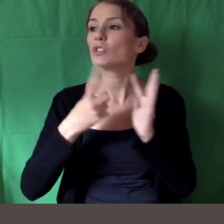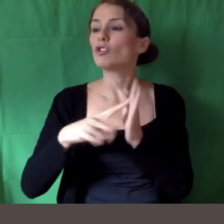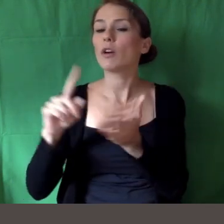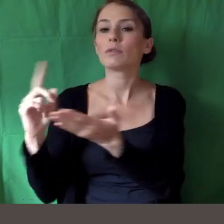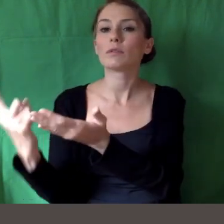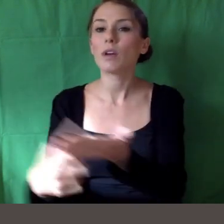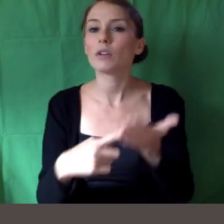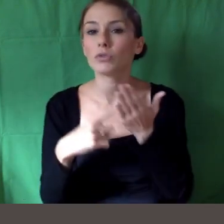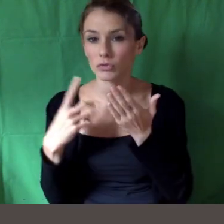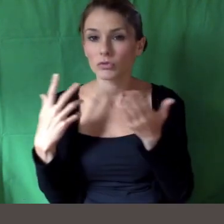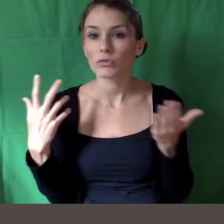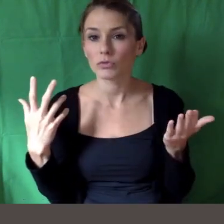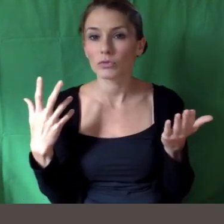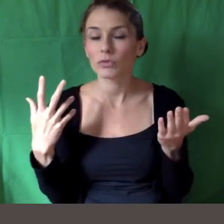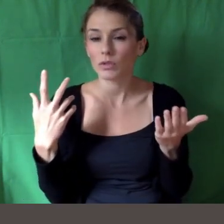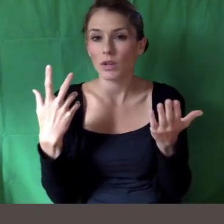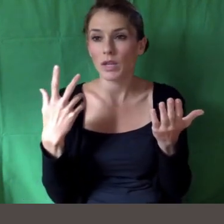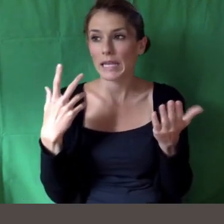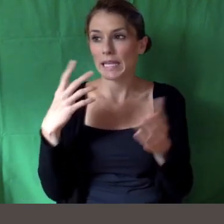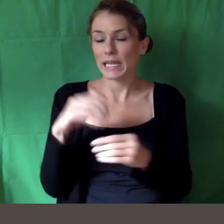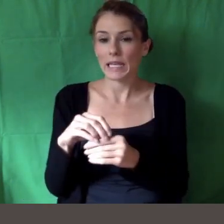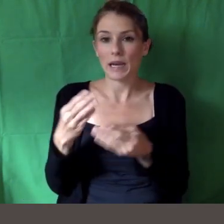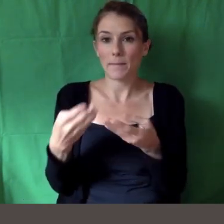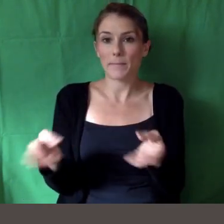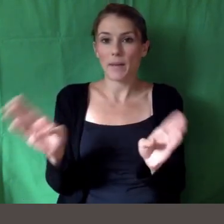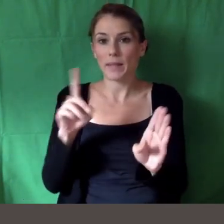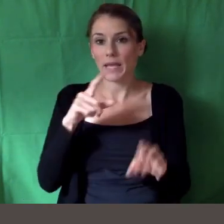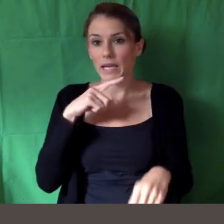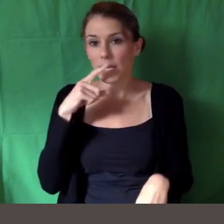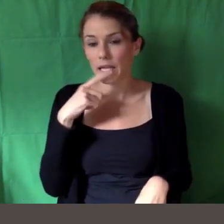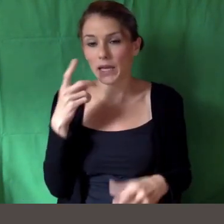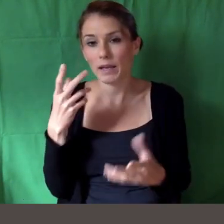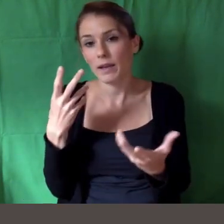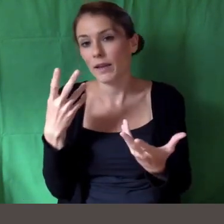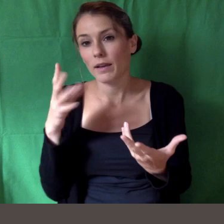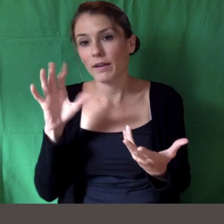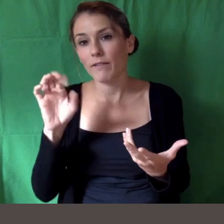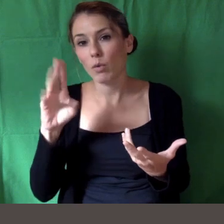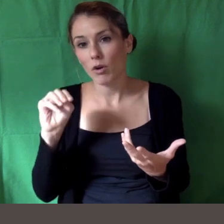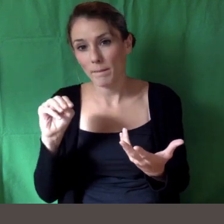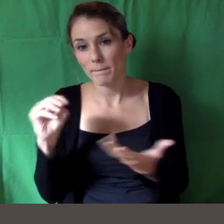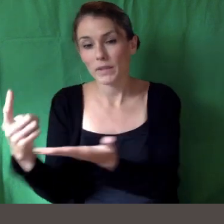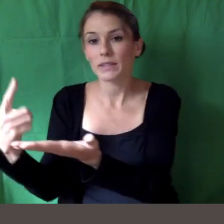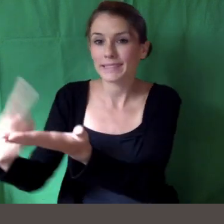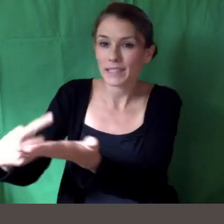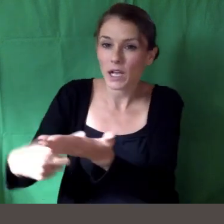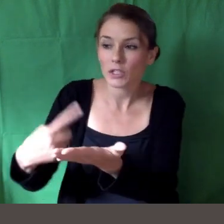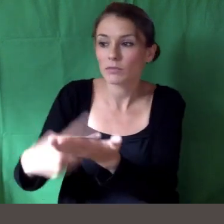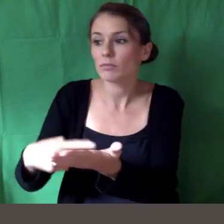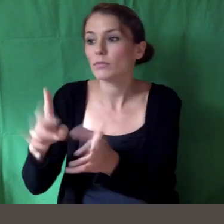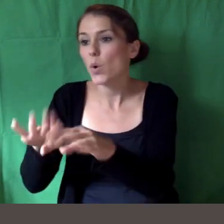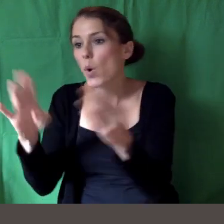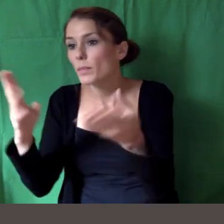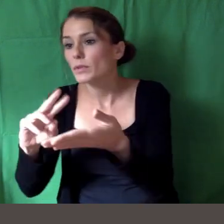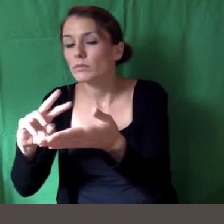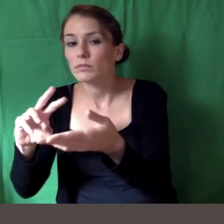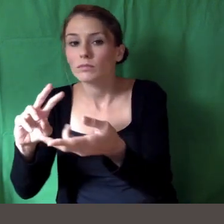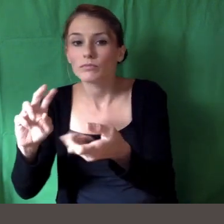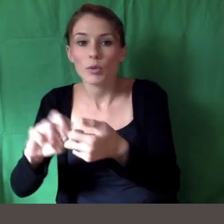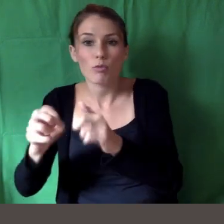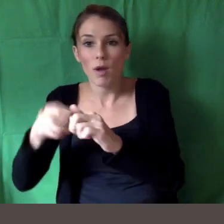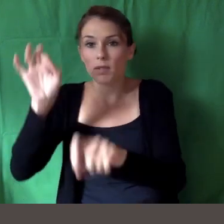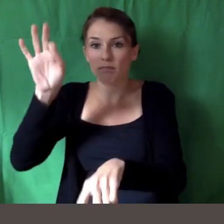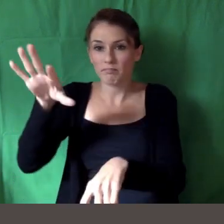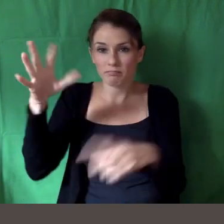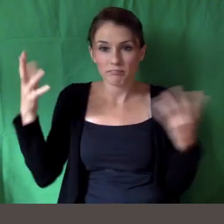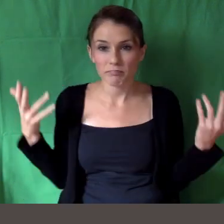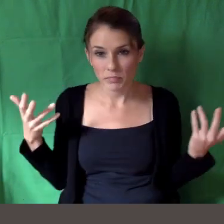it in one of our public forum and start by opening an issue, you know, a thread on our